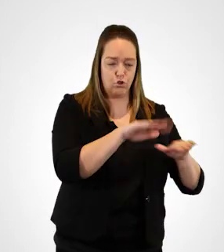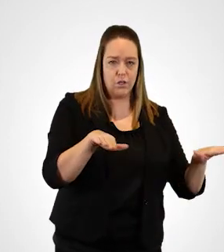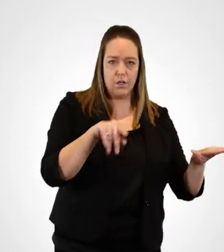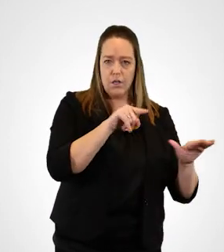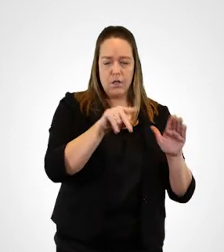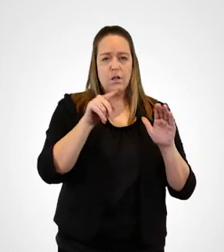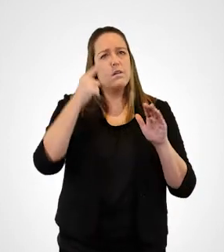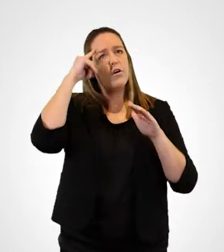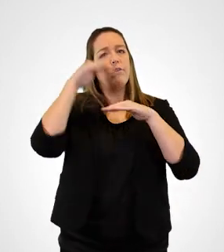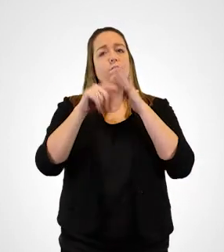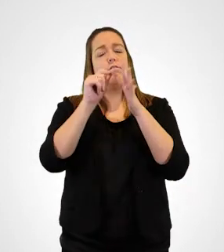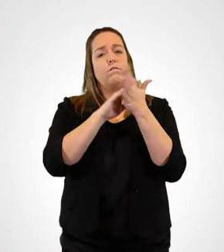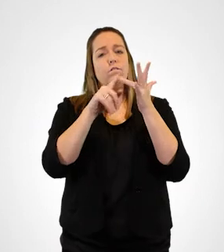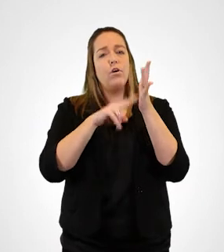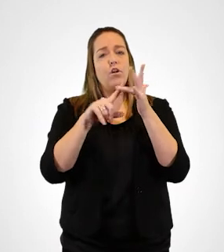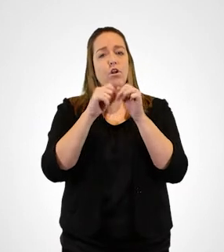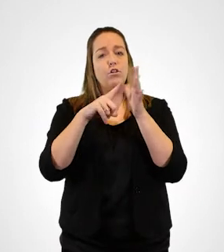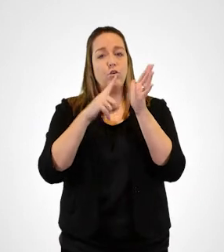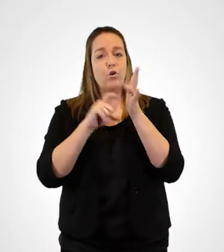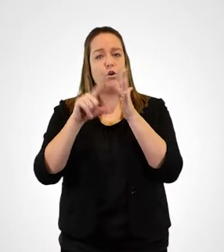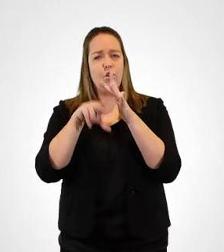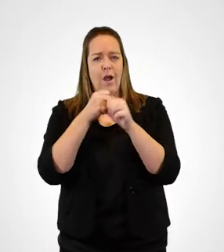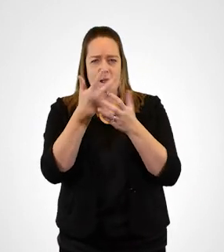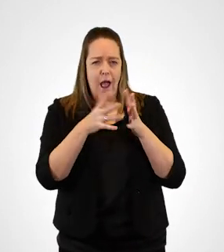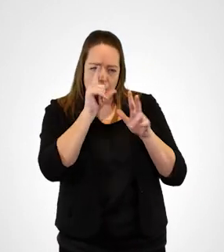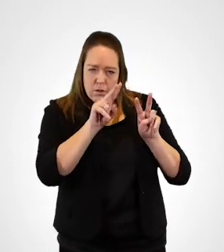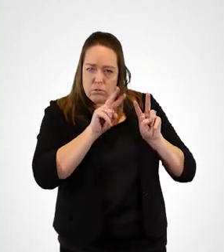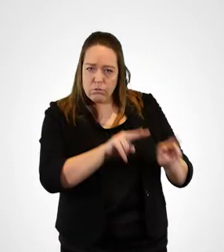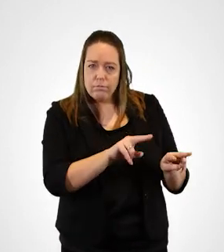to look at phonological coding is actually to look at their spelling,